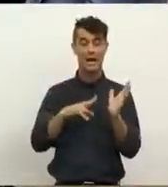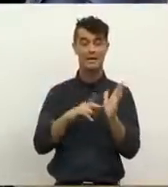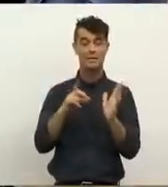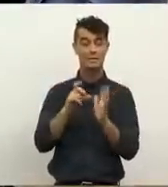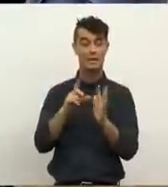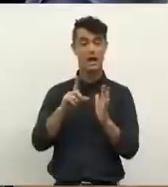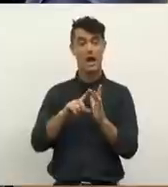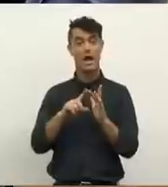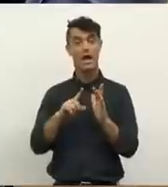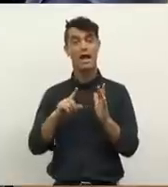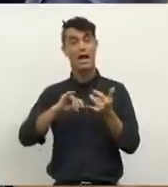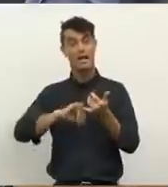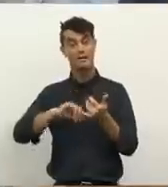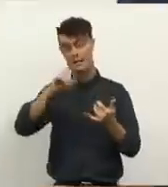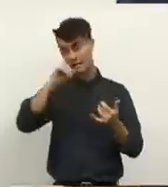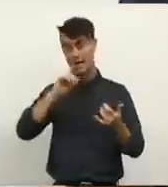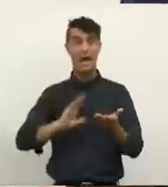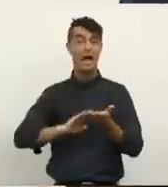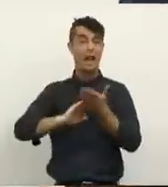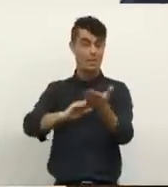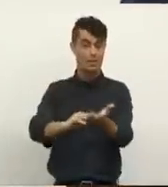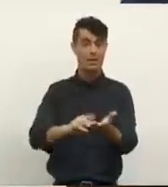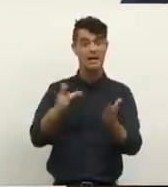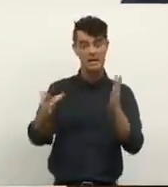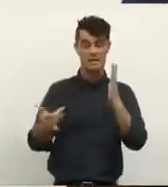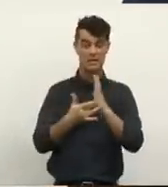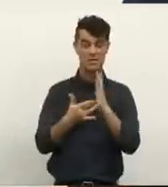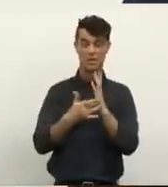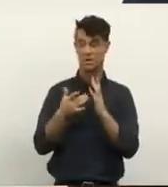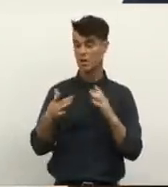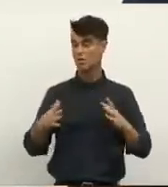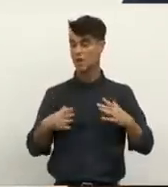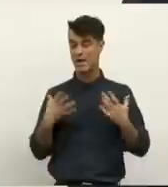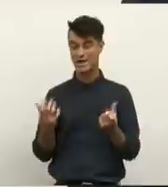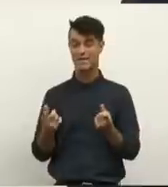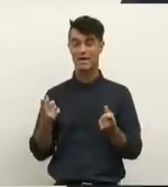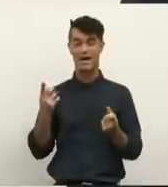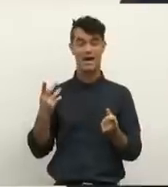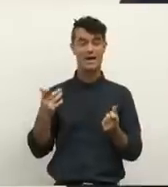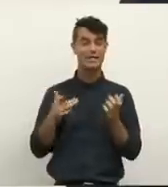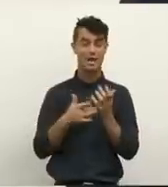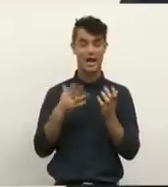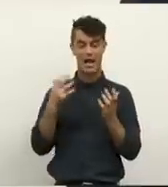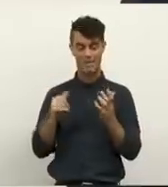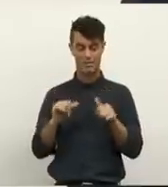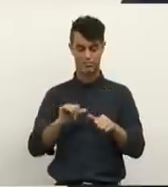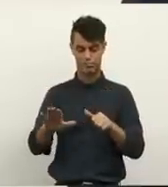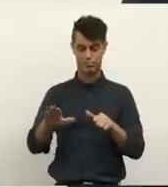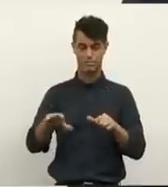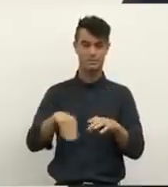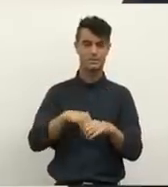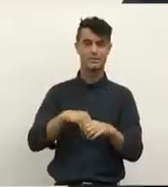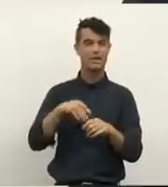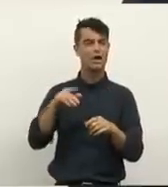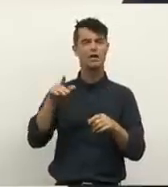the technology they may already have is a lot of that technology has some built in smarts, we're getting much more universally designed technology.